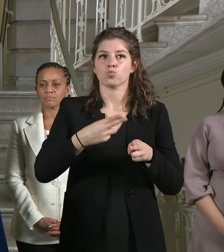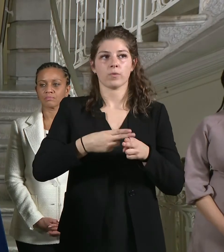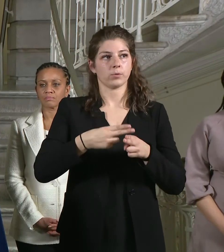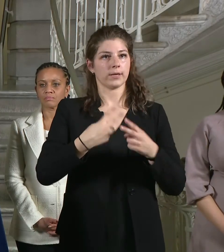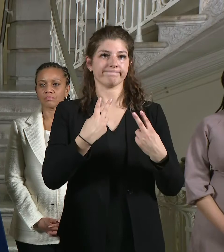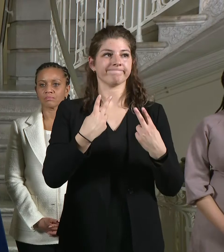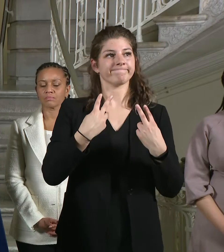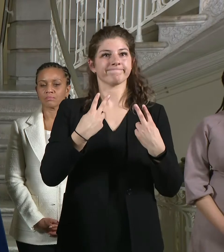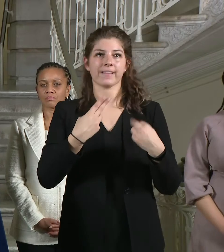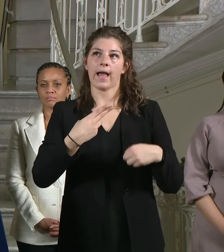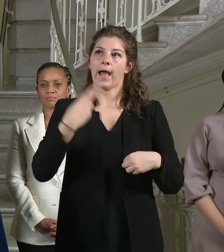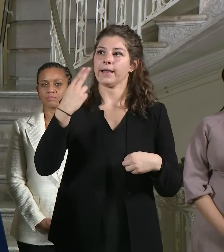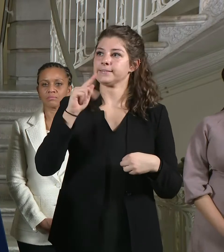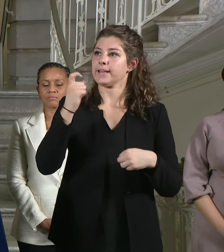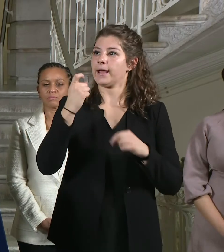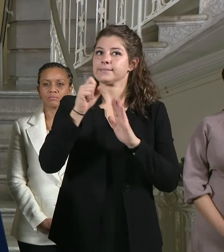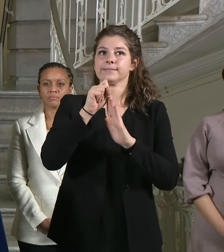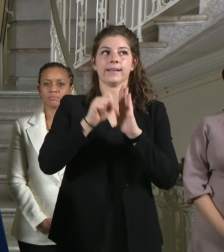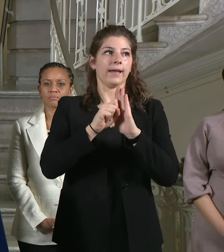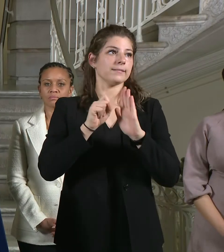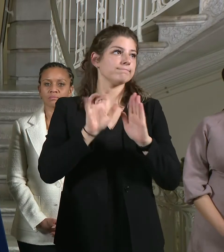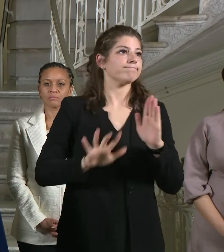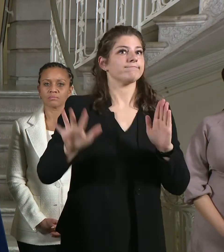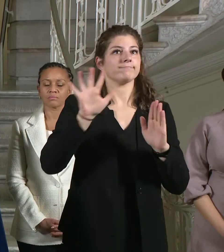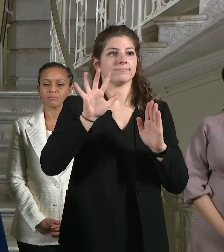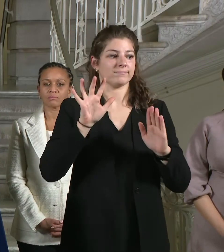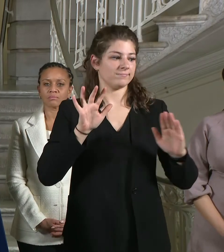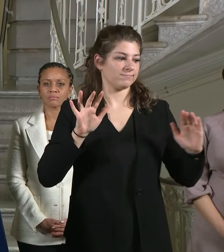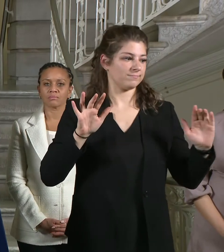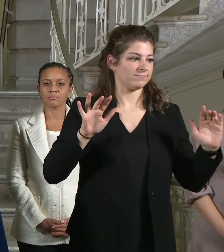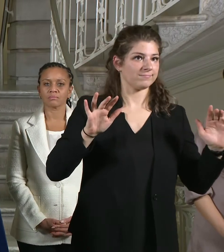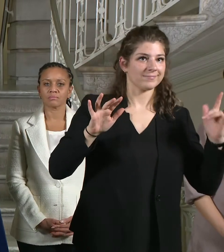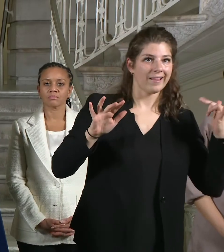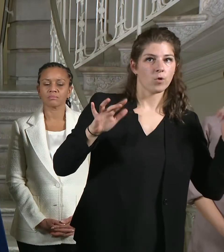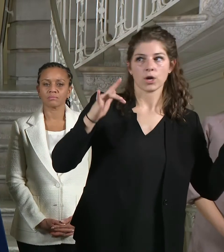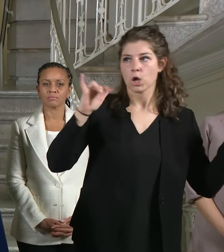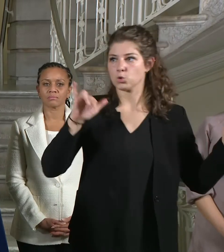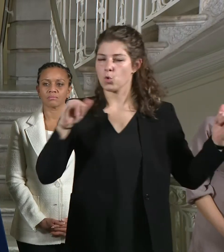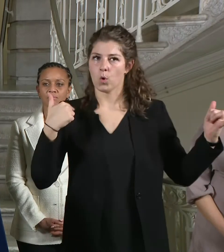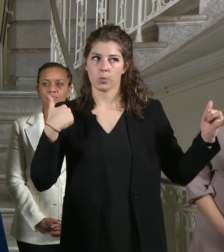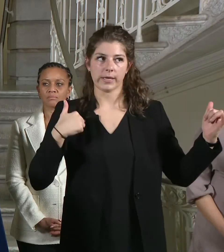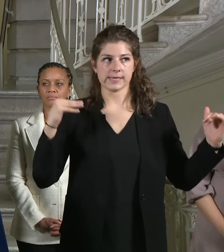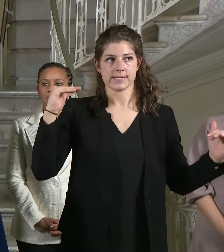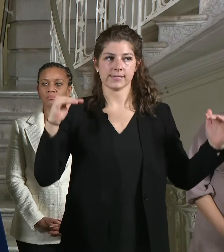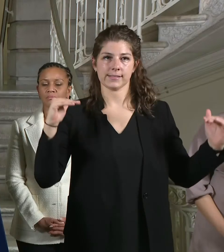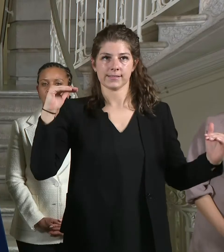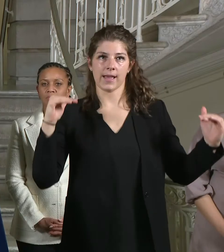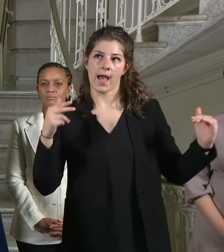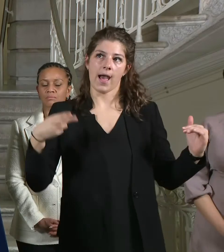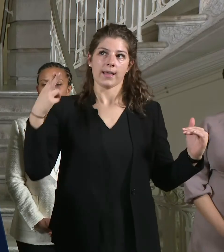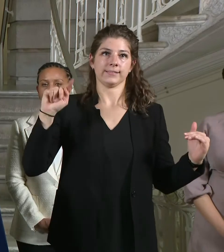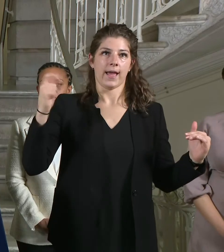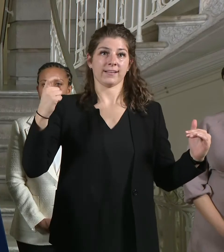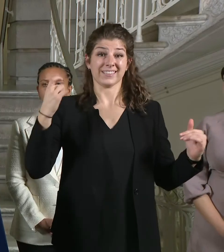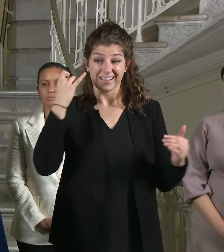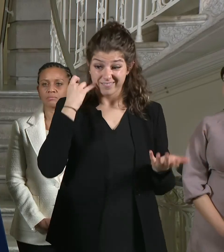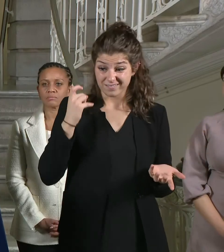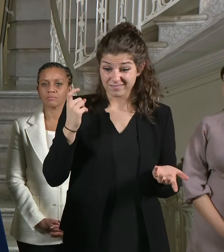EXTREMELY FOCUSED ON -- WE DON'T WANT TO CONTINUE TO HAVE THE REP ROTATION THAT WE ARE THE HIGHEST